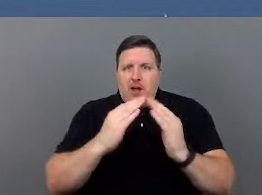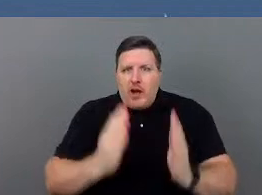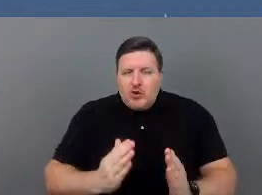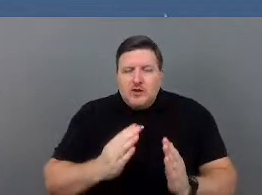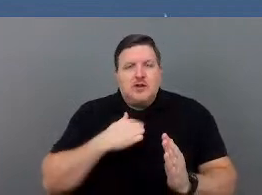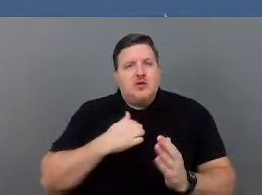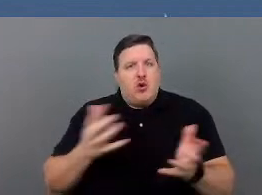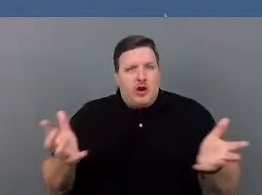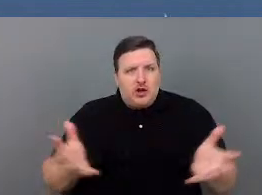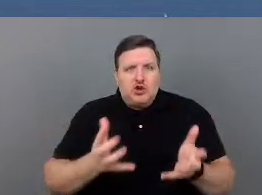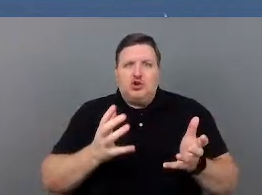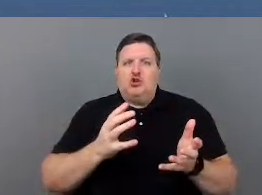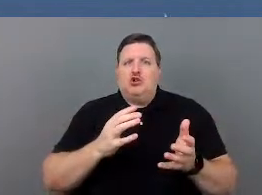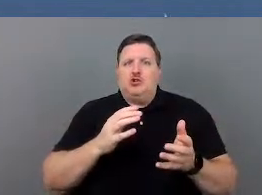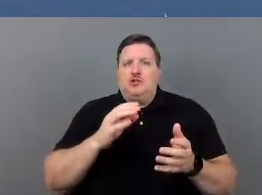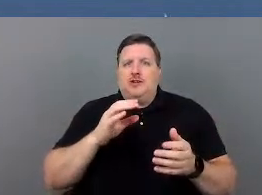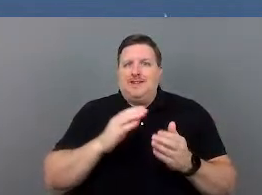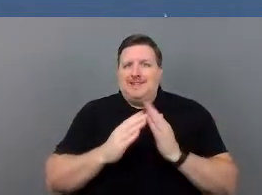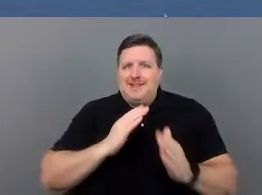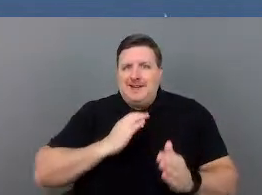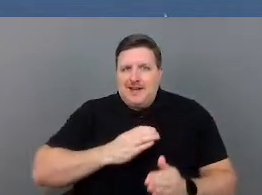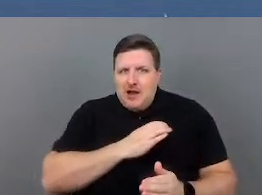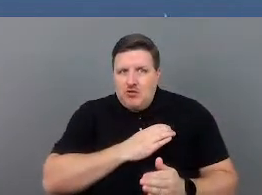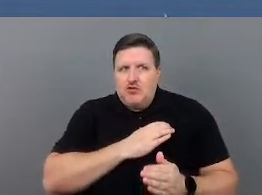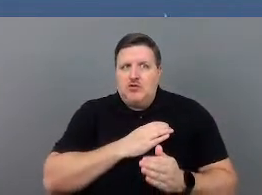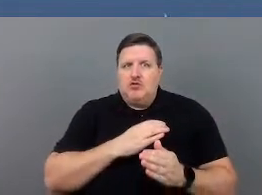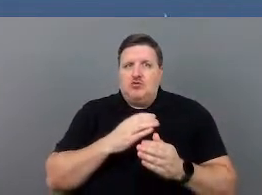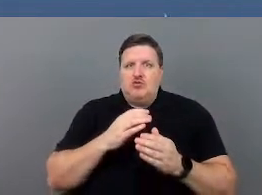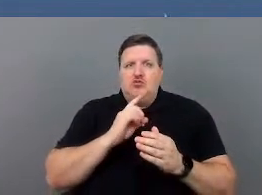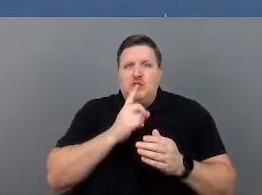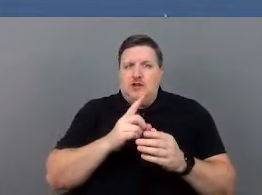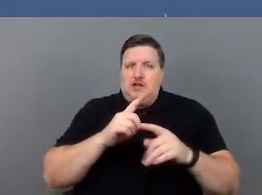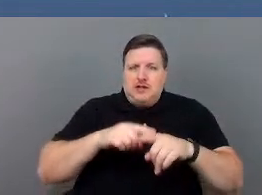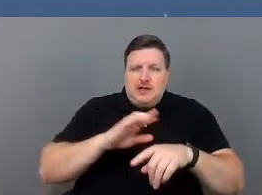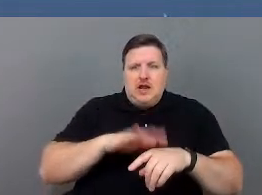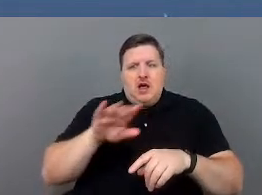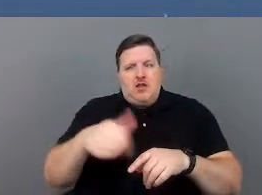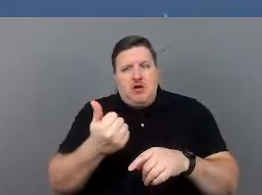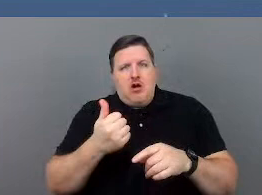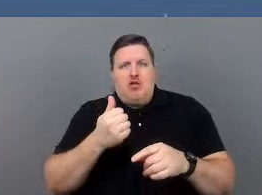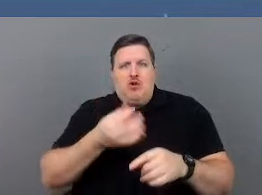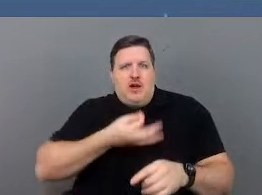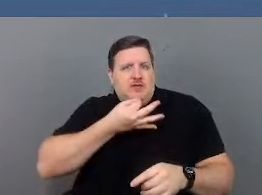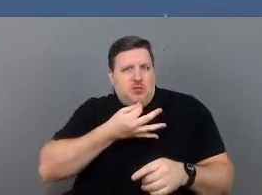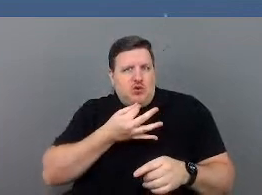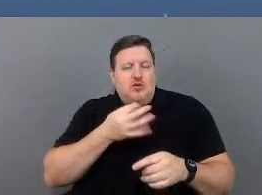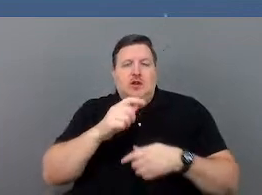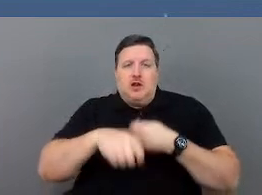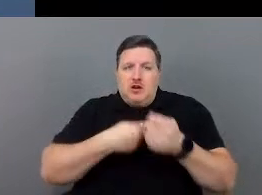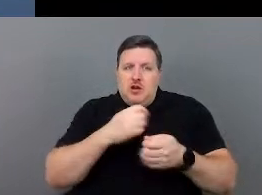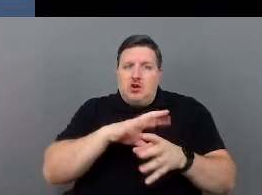FUNDING THE OFFICE OF VIOLENCE PREVENTION RATHER THAN PUTTING MORE BOOTS ON THE STREETS. THANK YOU. ≫ COUNCIL PRESIDENT THANK YOU.